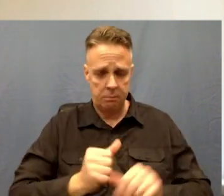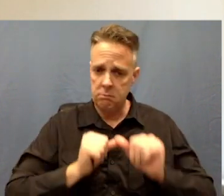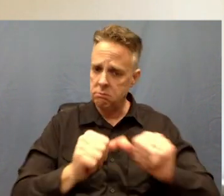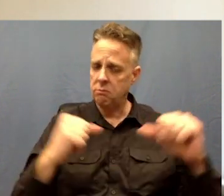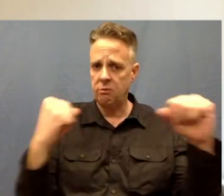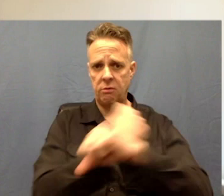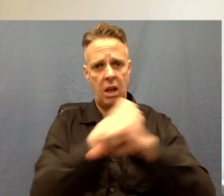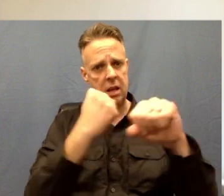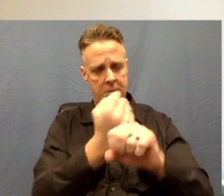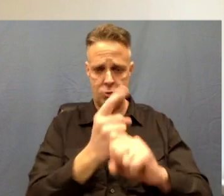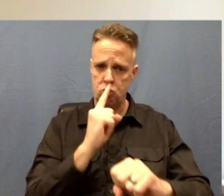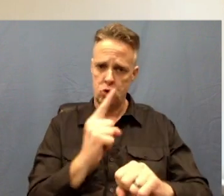CONTINUE THE FIGHT TO INCLUDE THOSE UNDOCUMENTED MEMBERS OF